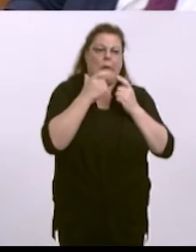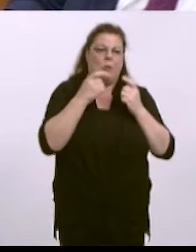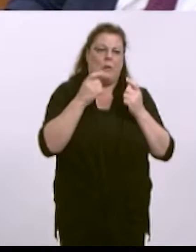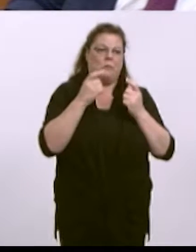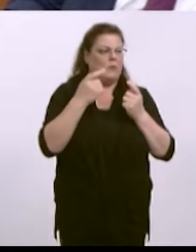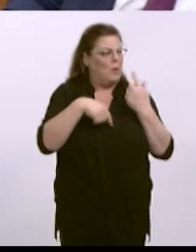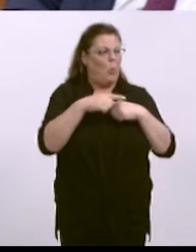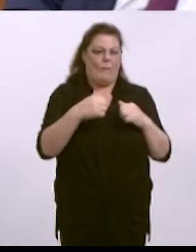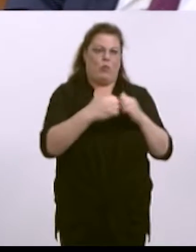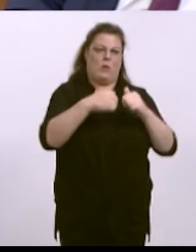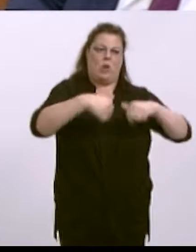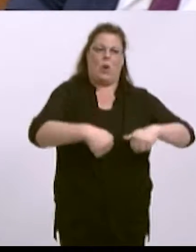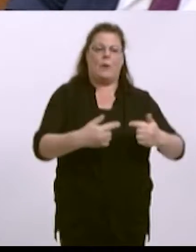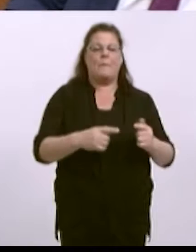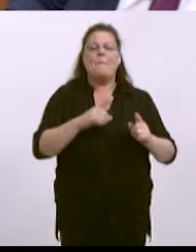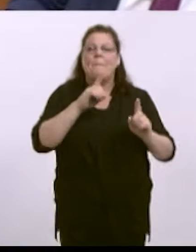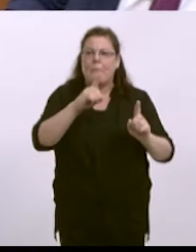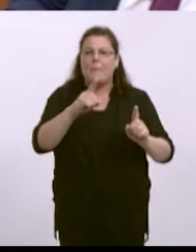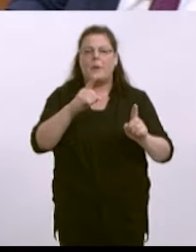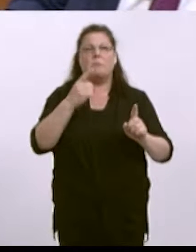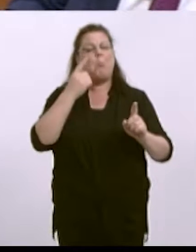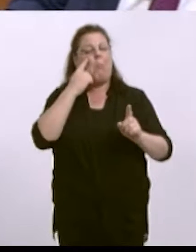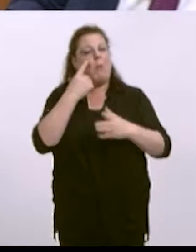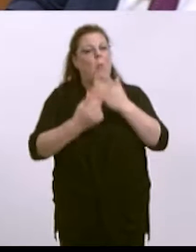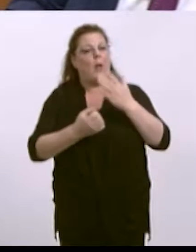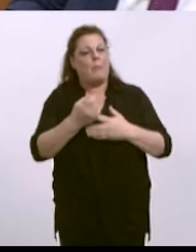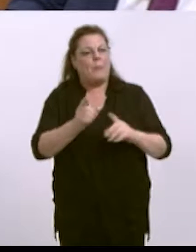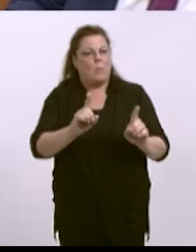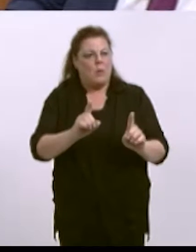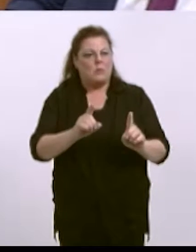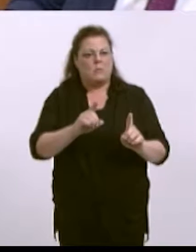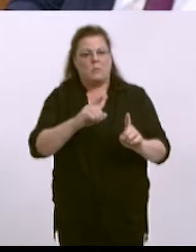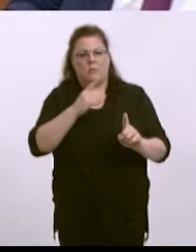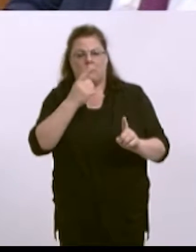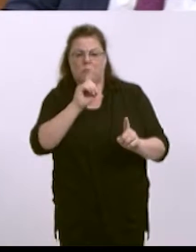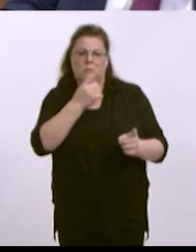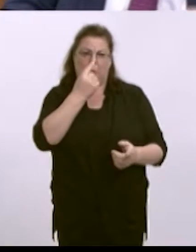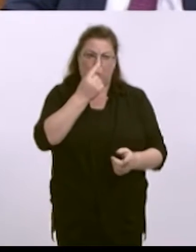expect will happen is that the opportunity will arise at some point to offer the Assembly